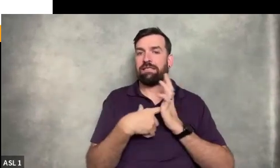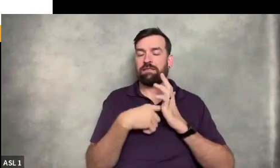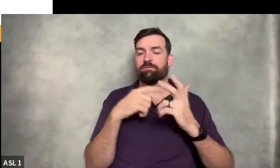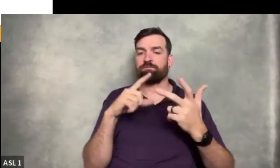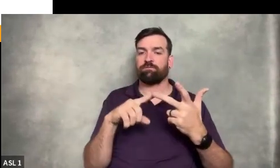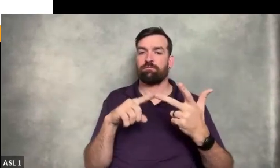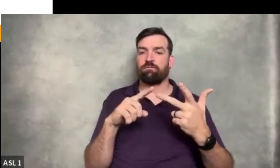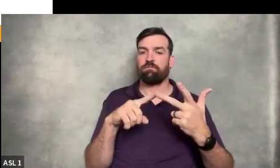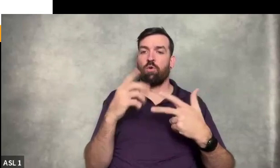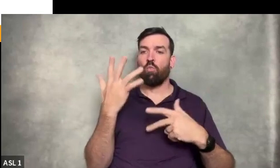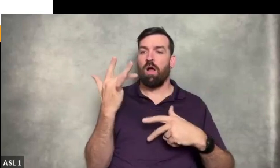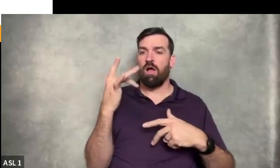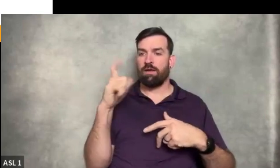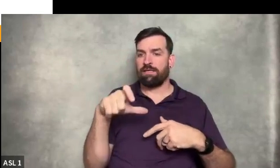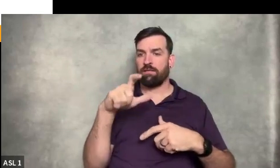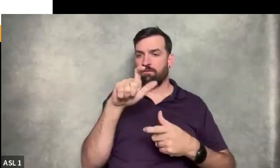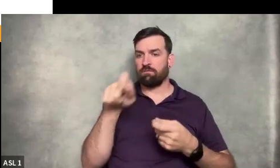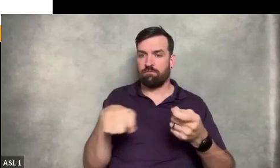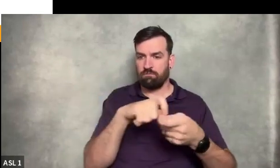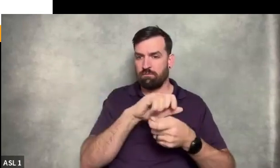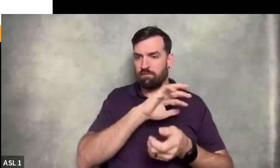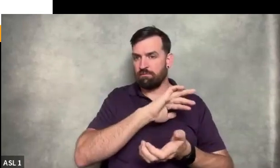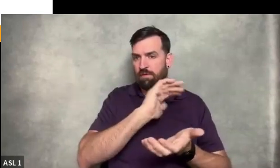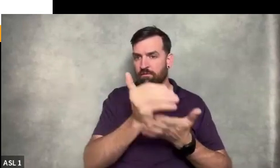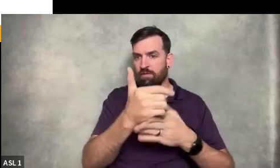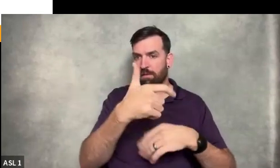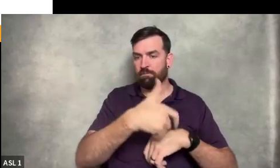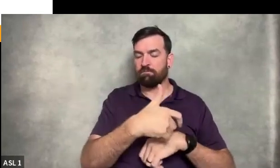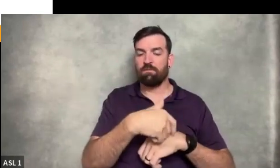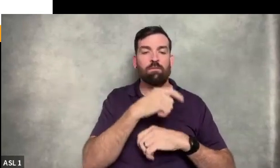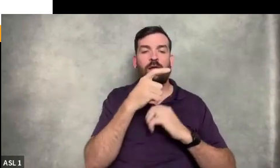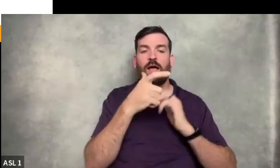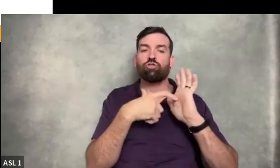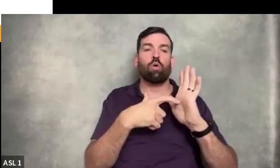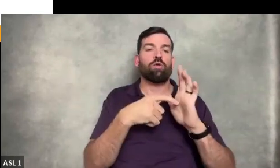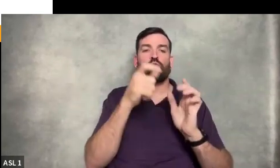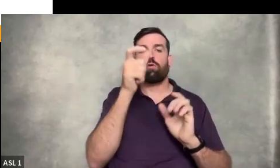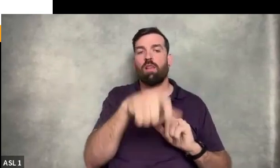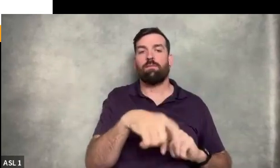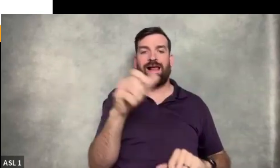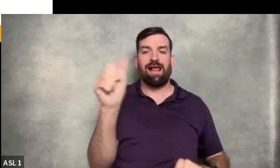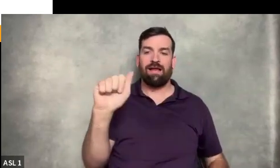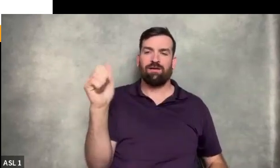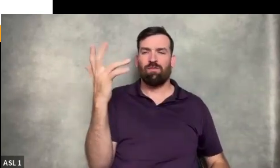and why they need that much time. I'm not showing you column A because that's kind of simple,